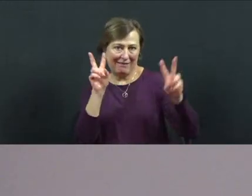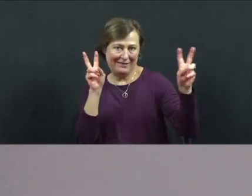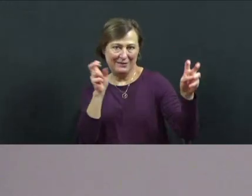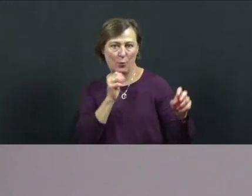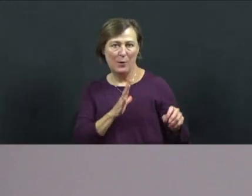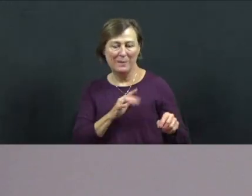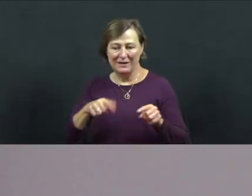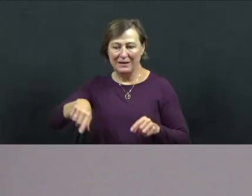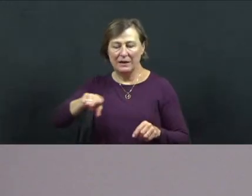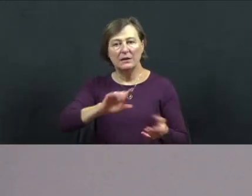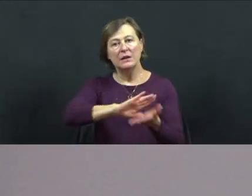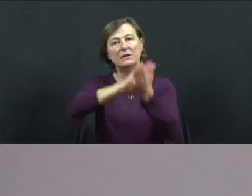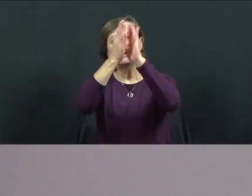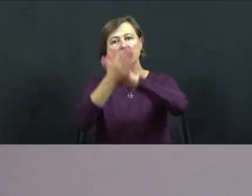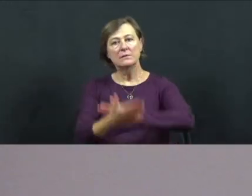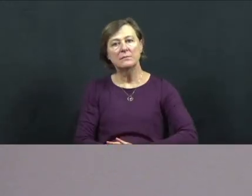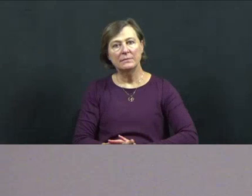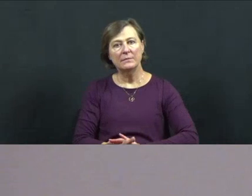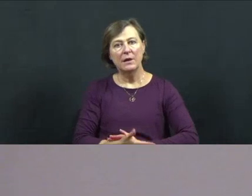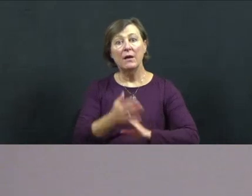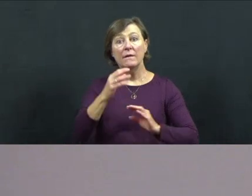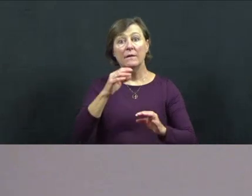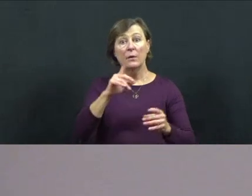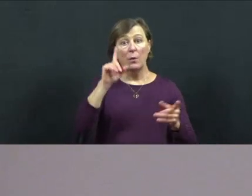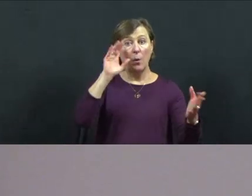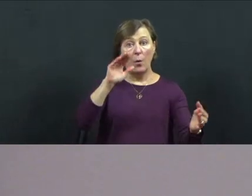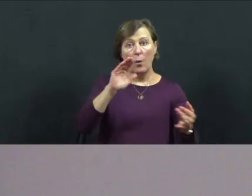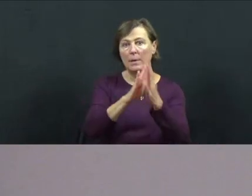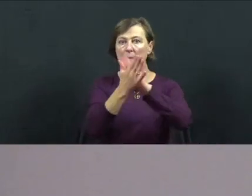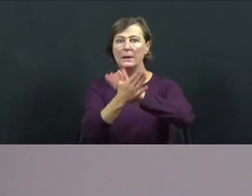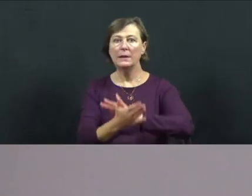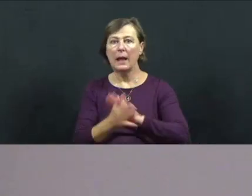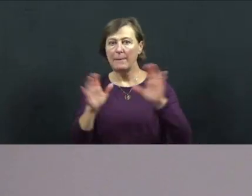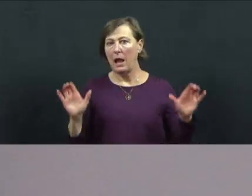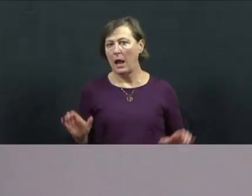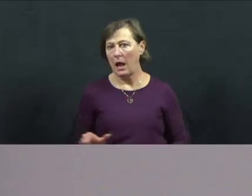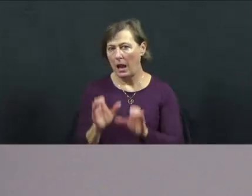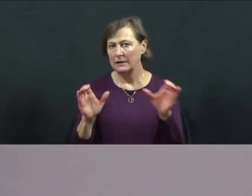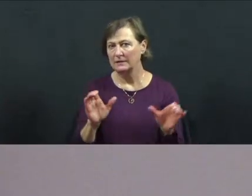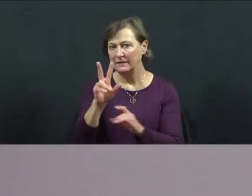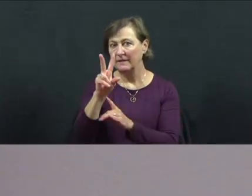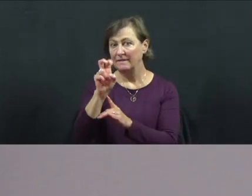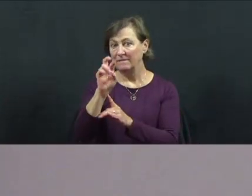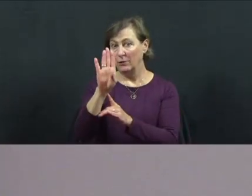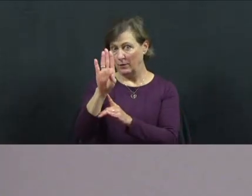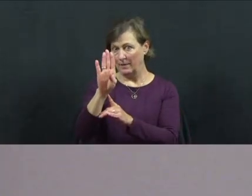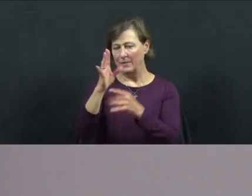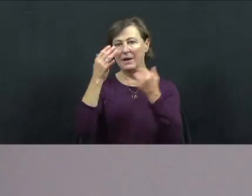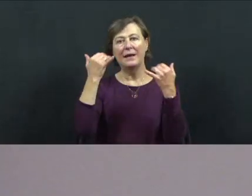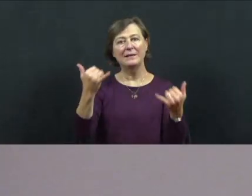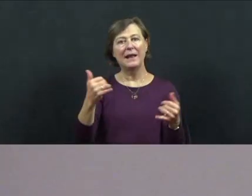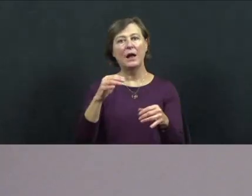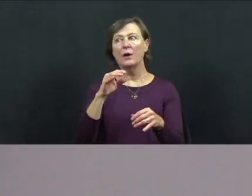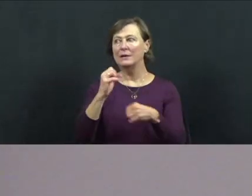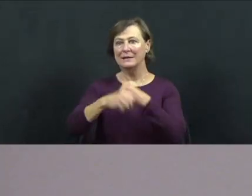into an active verb. And now in 2020 we're again